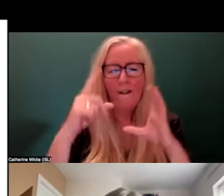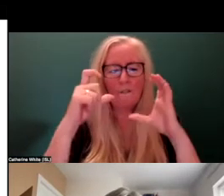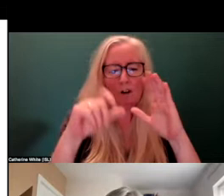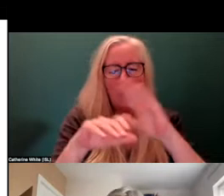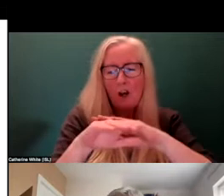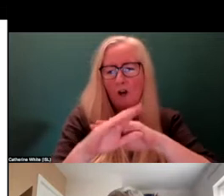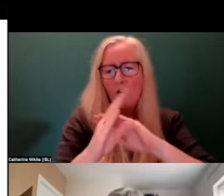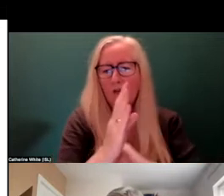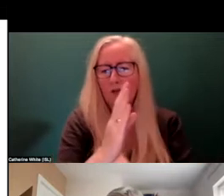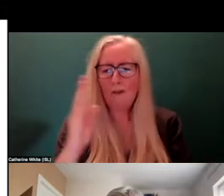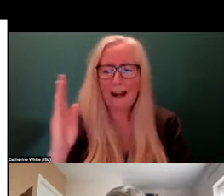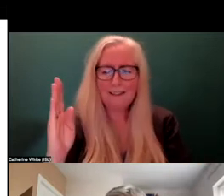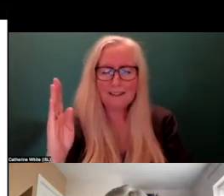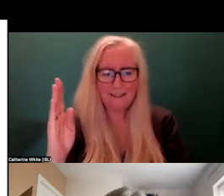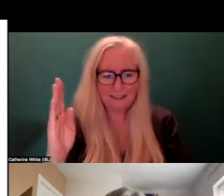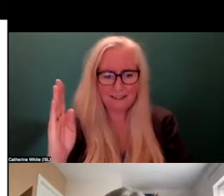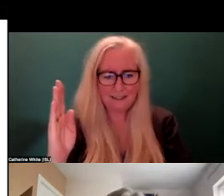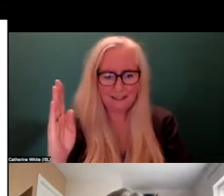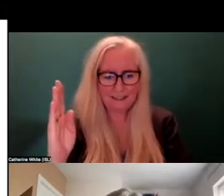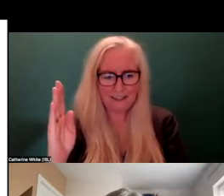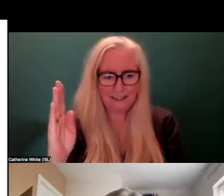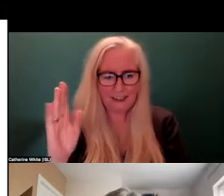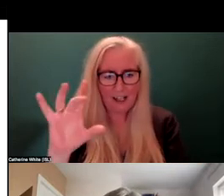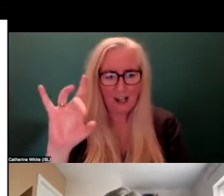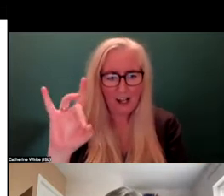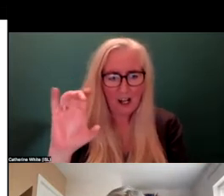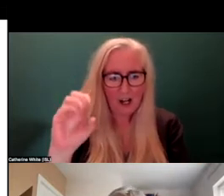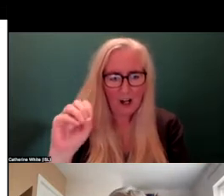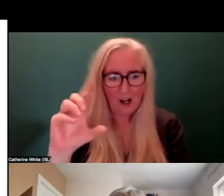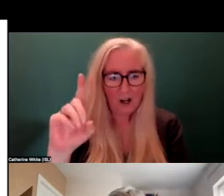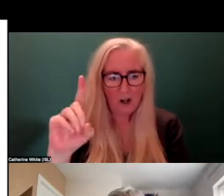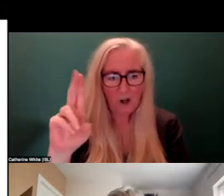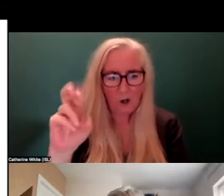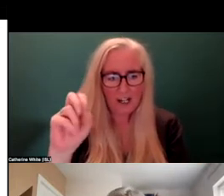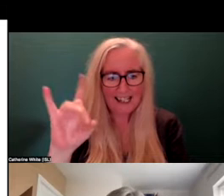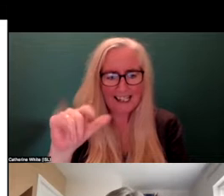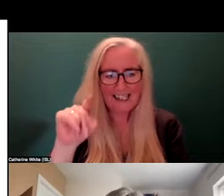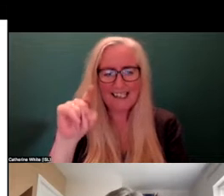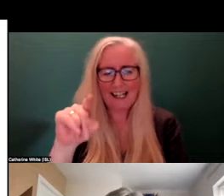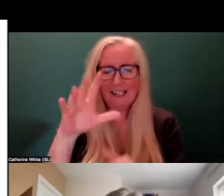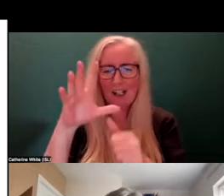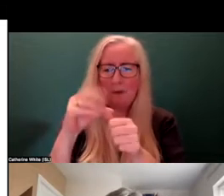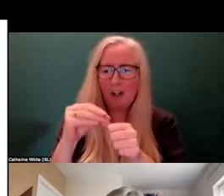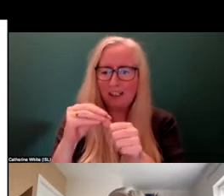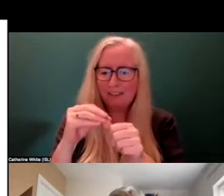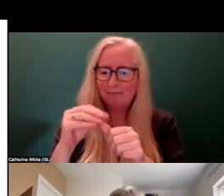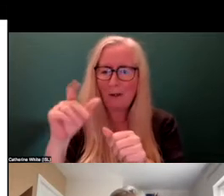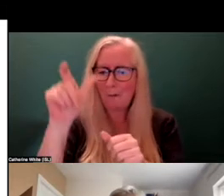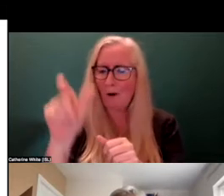The photo on the right is of a Kodokushi, which is a specialist team that comes in